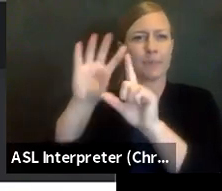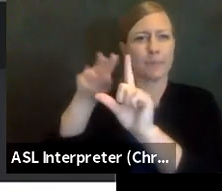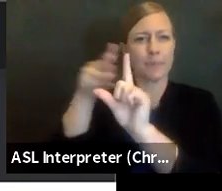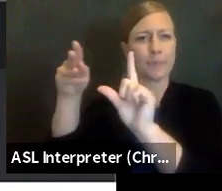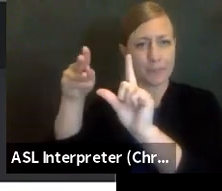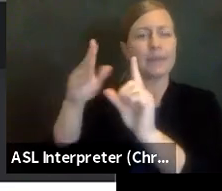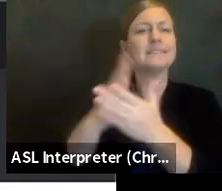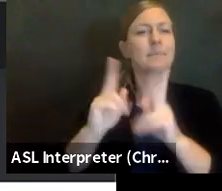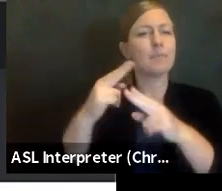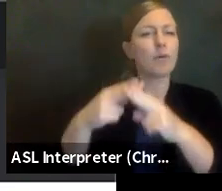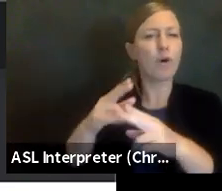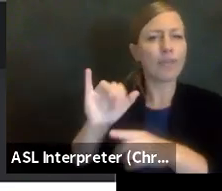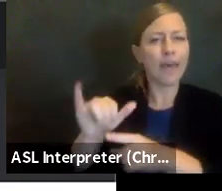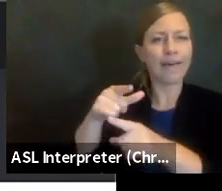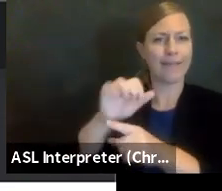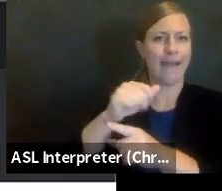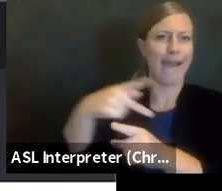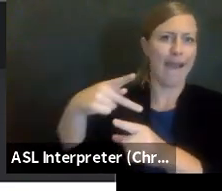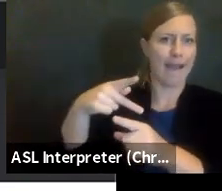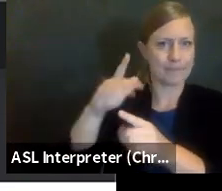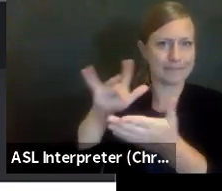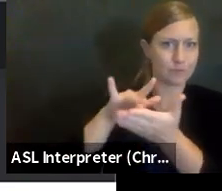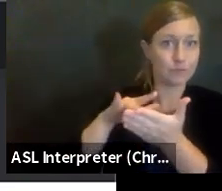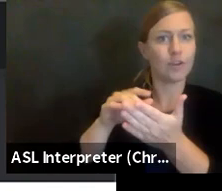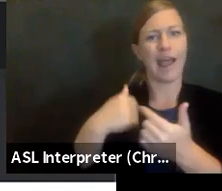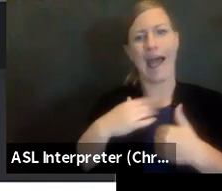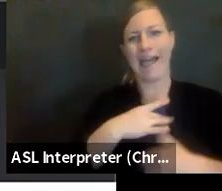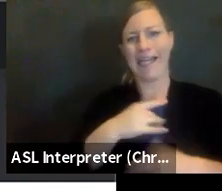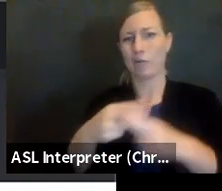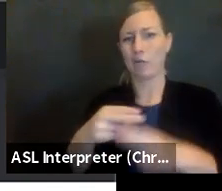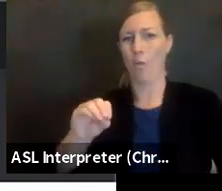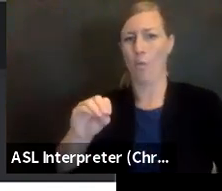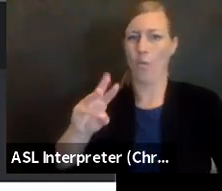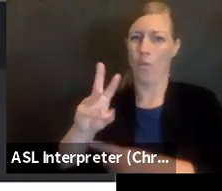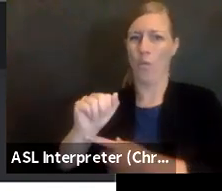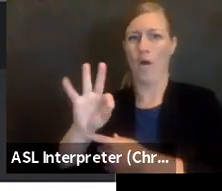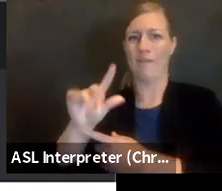ESD 112 - Katherine Livick: Because that's what it looks like to them. But that's one way to get to